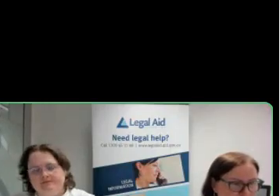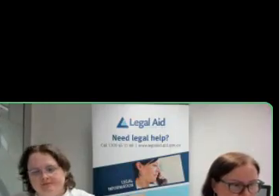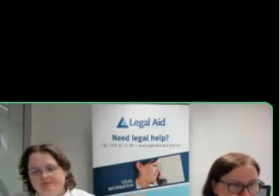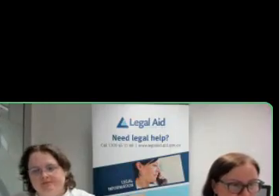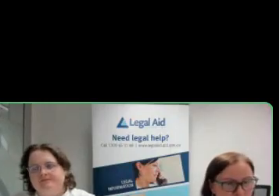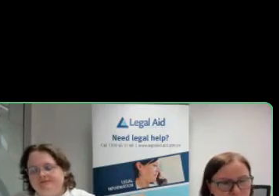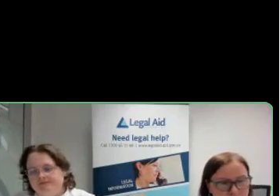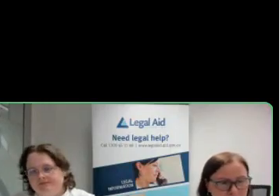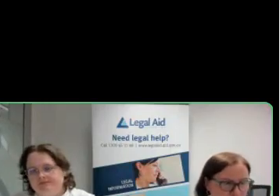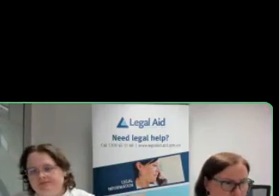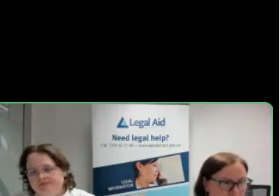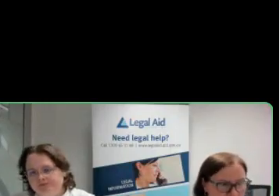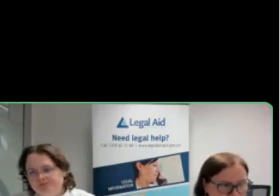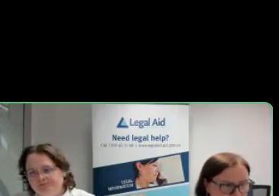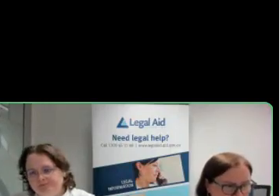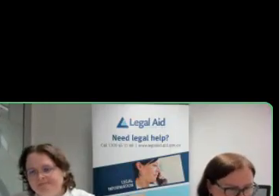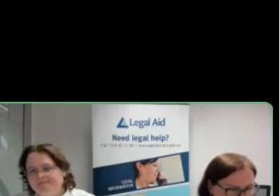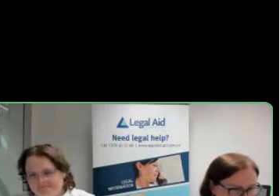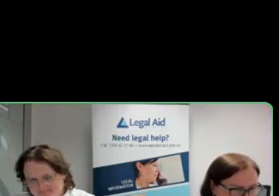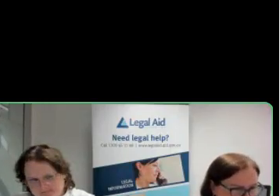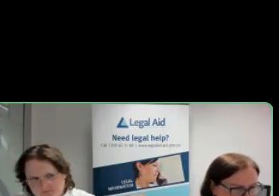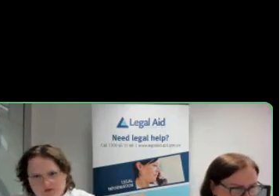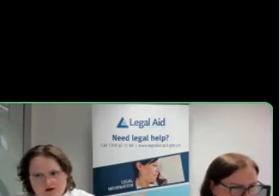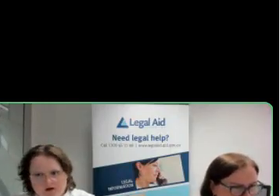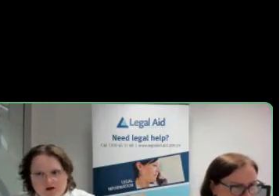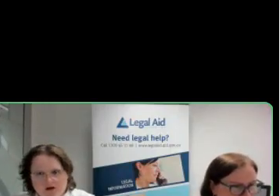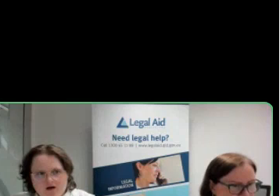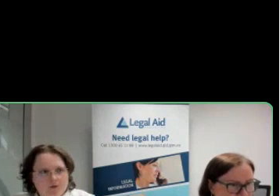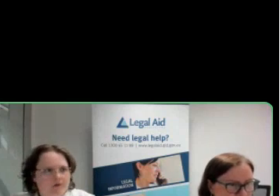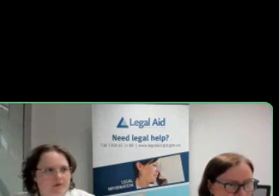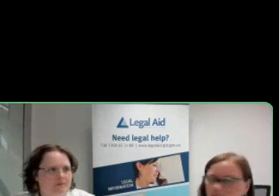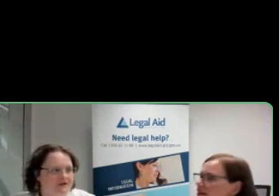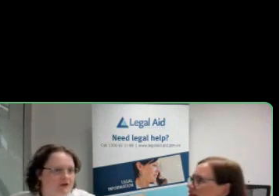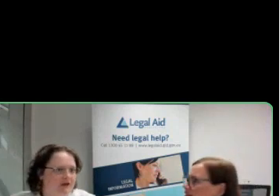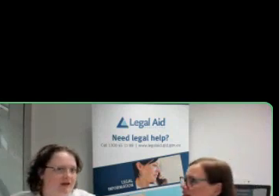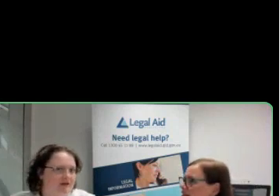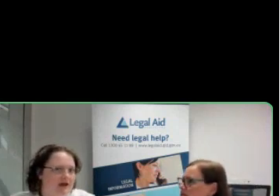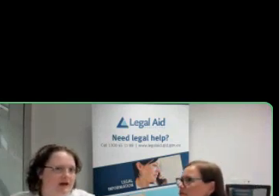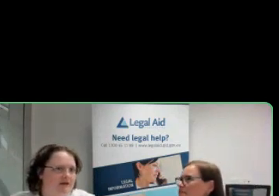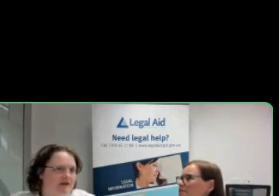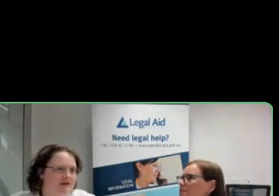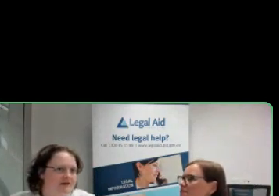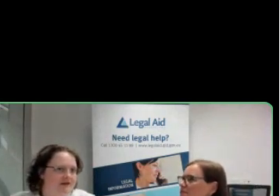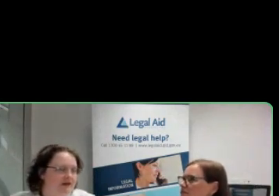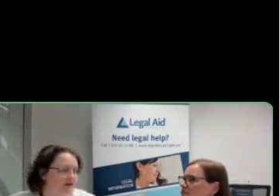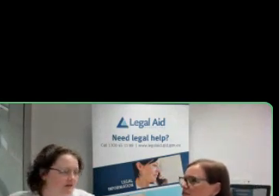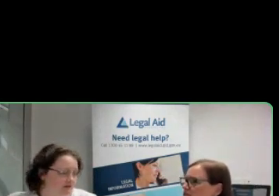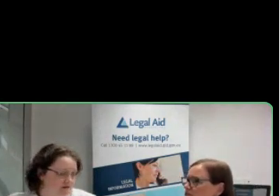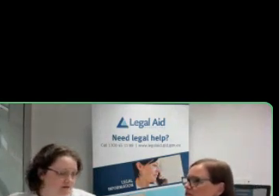Legal Aid and are wanting to check the status of that. I will mention quickly that there is the